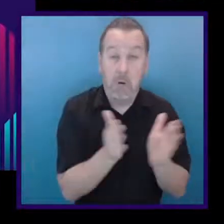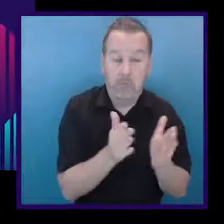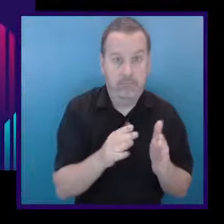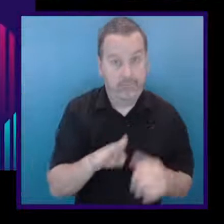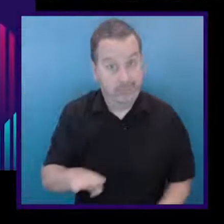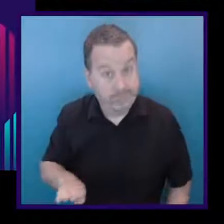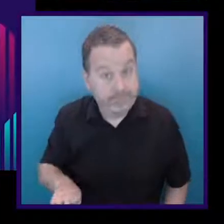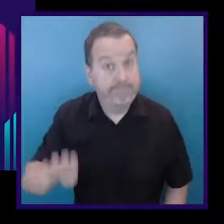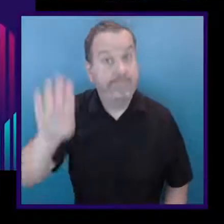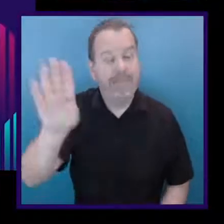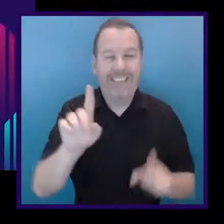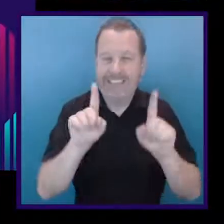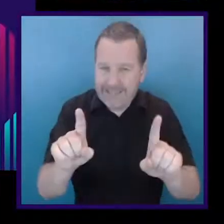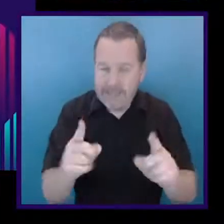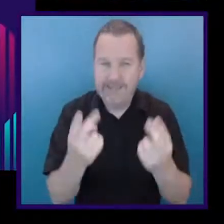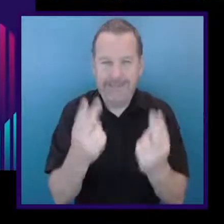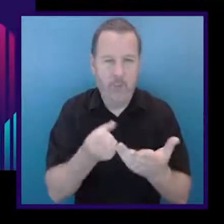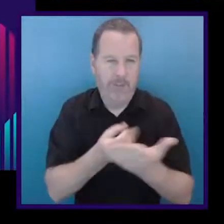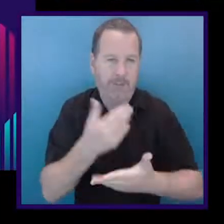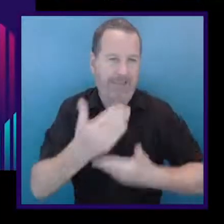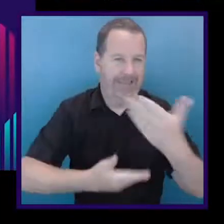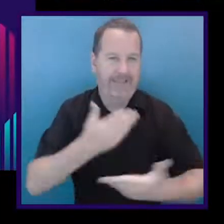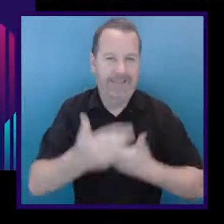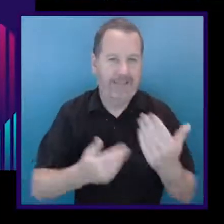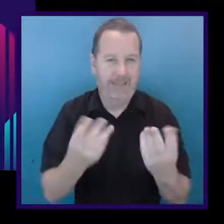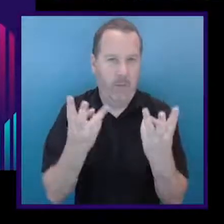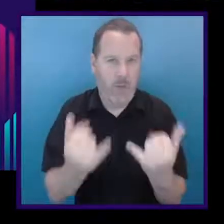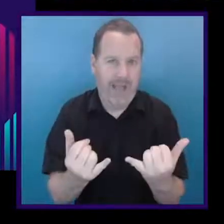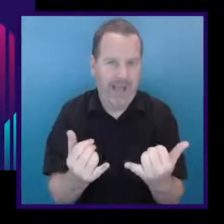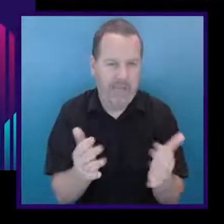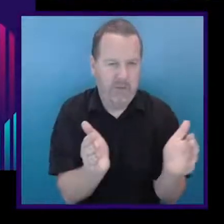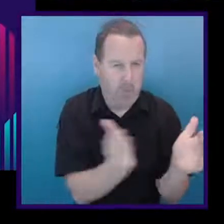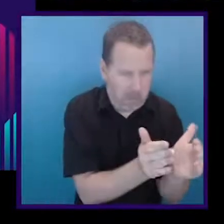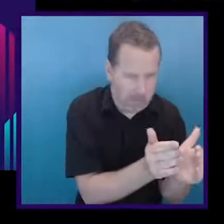is important to contextualise the growth in Spanish against this small base number.